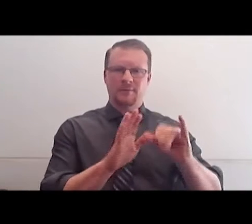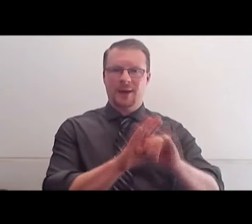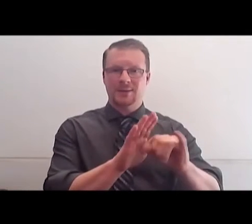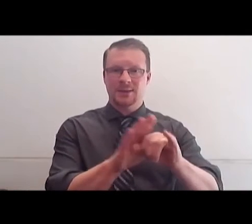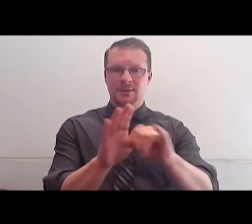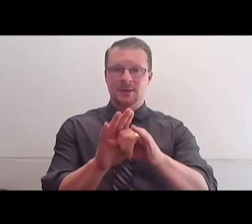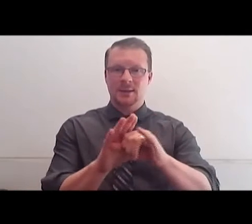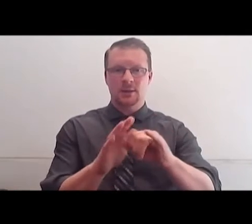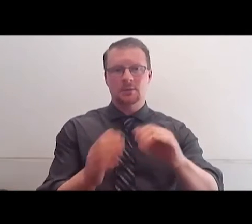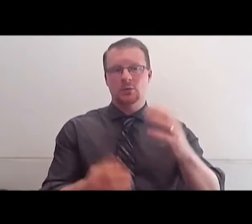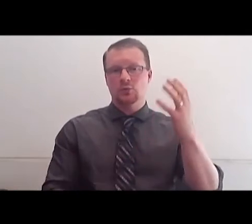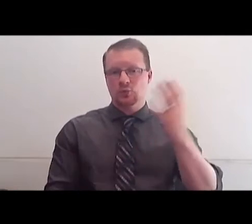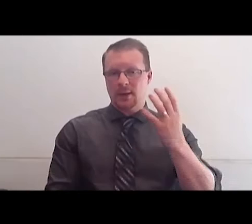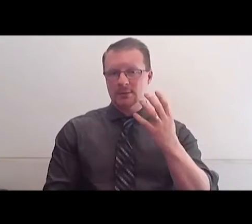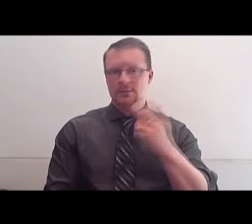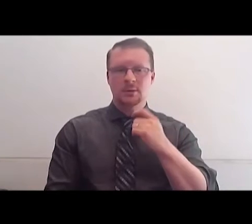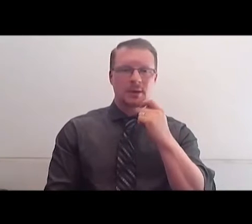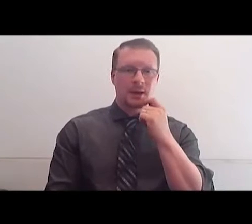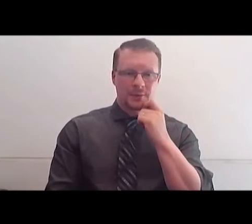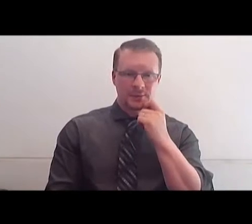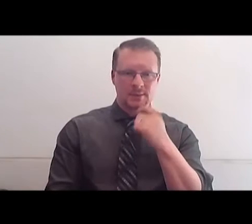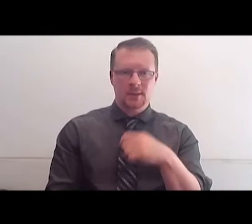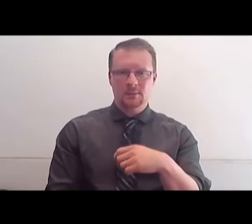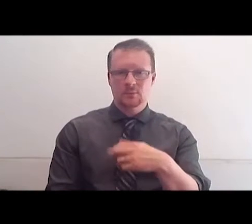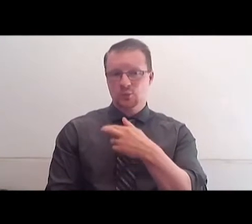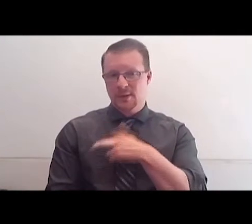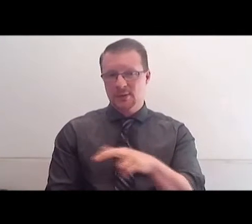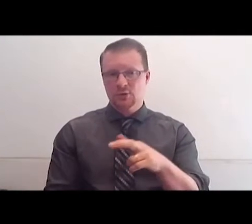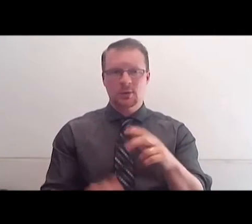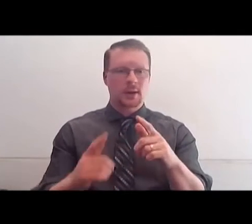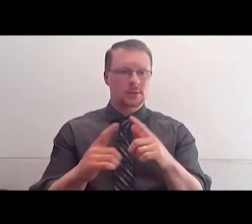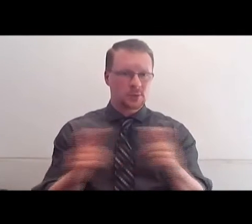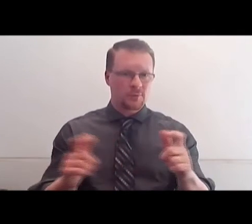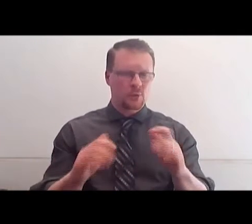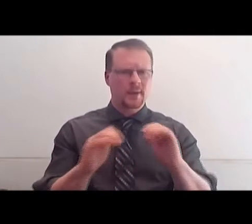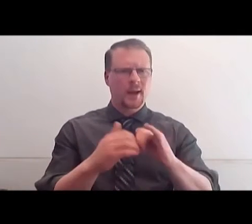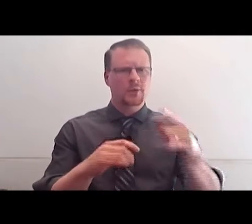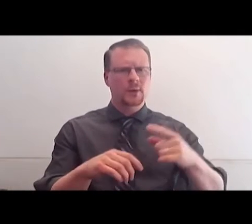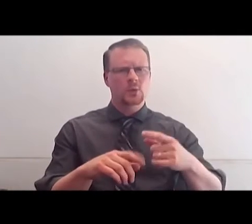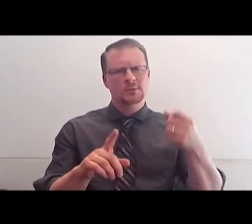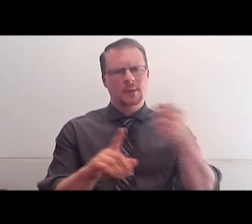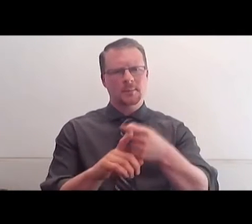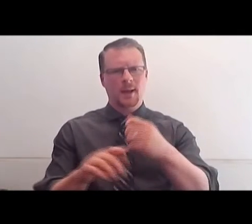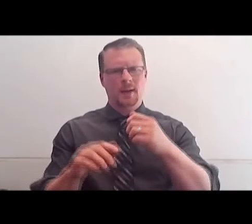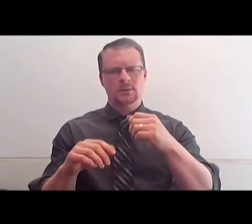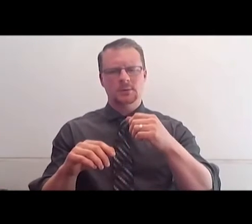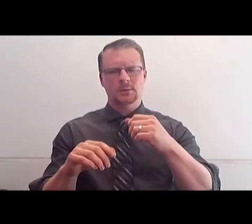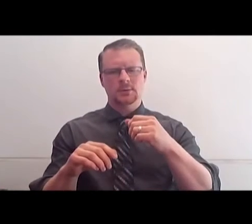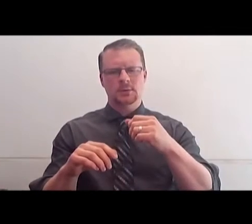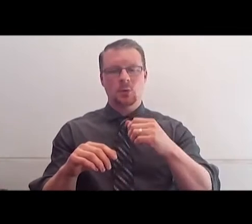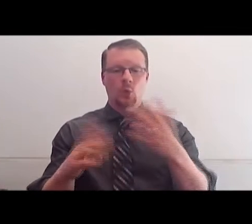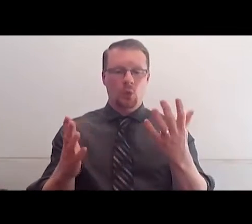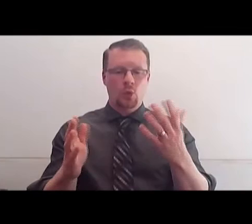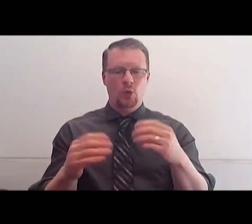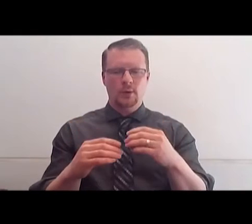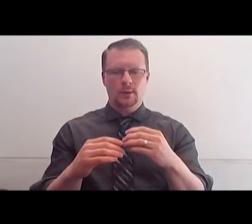and how different parts of an identity, race, ethnicity, religion and so forth, how those have an impact